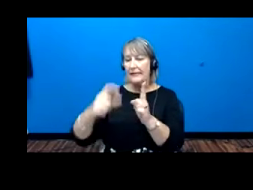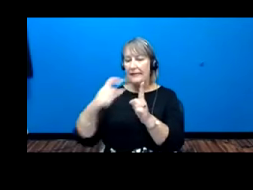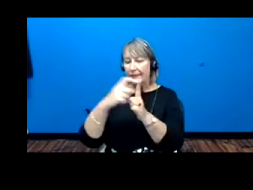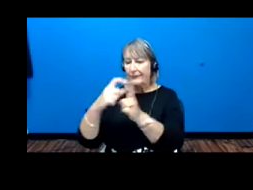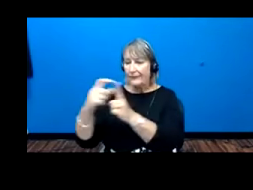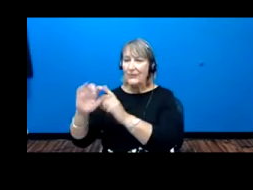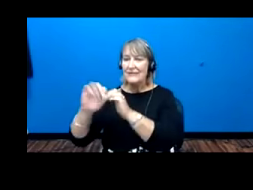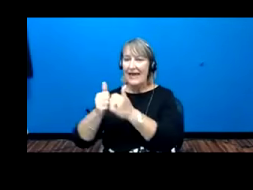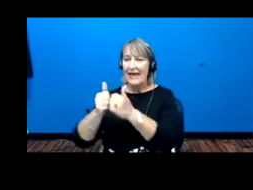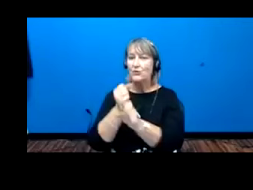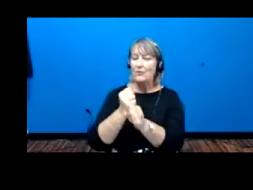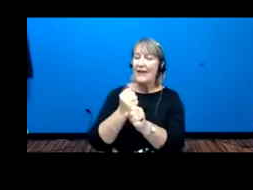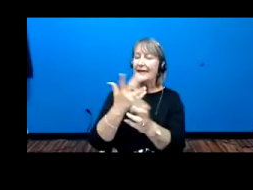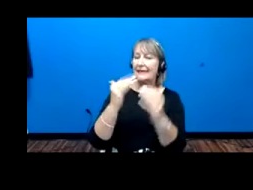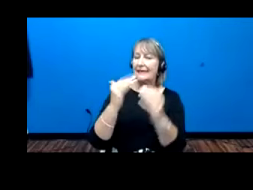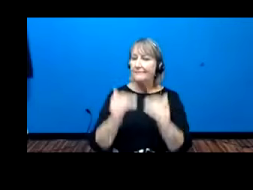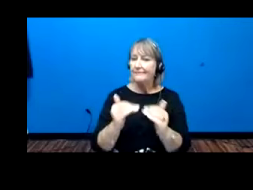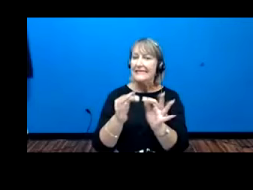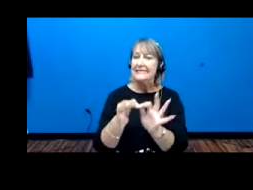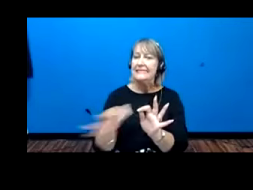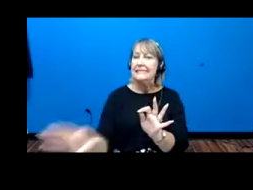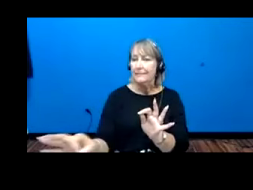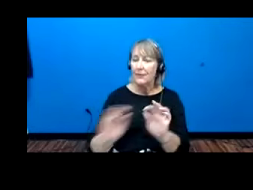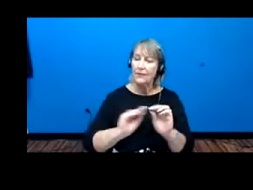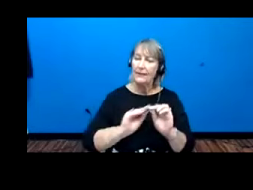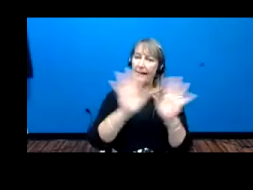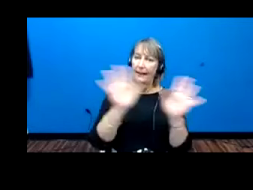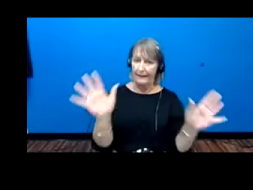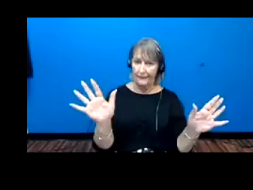in a way that makes sense so that we can minimize the text complexity